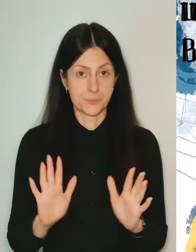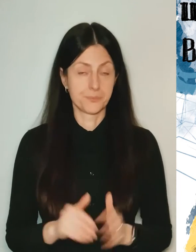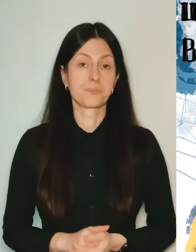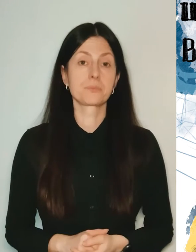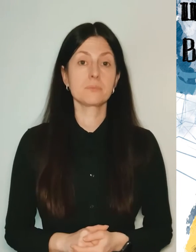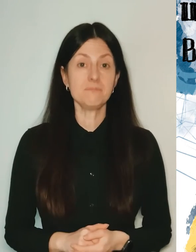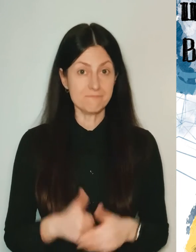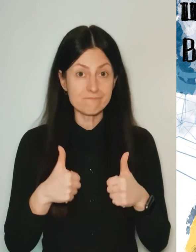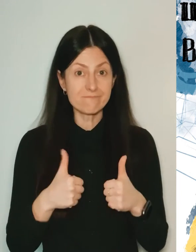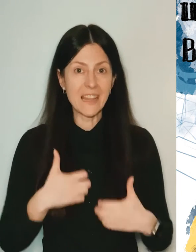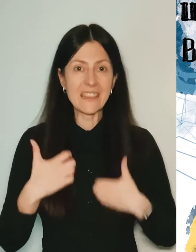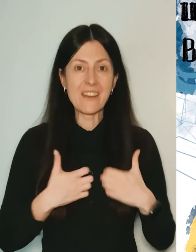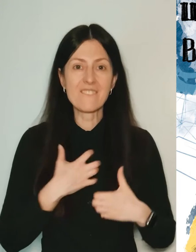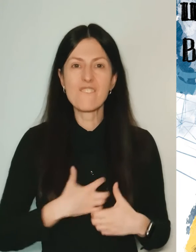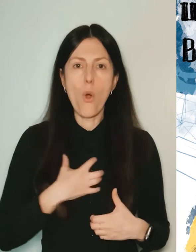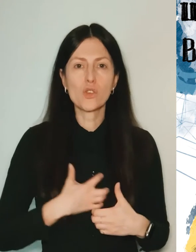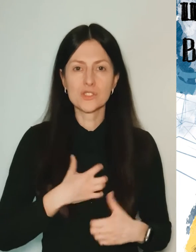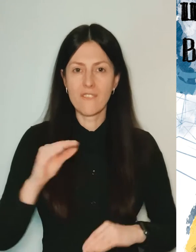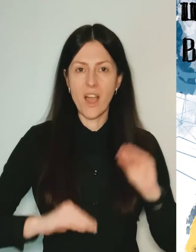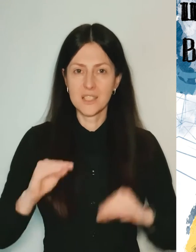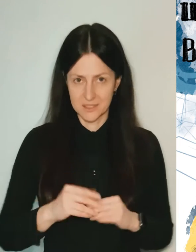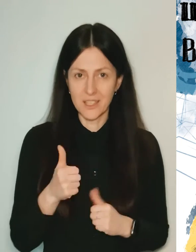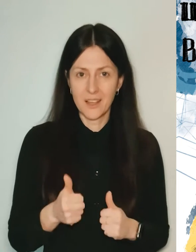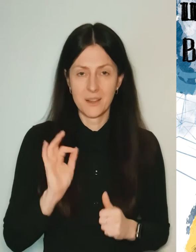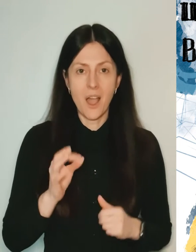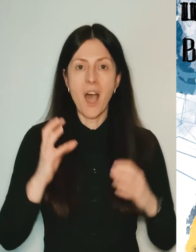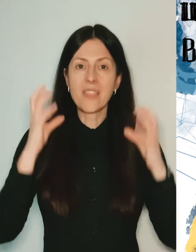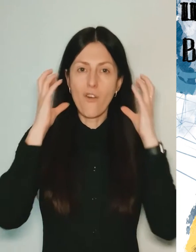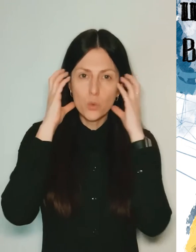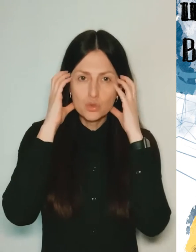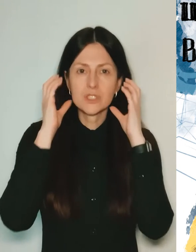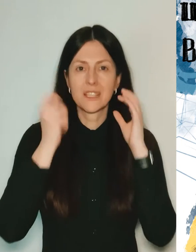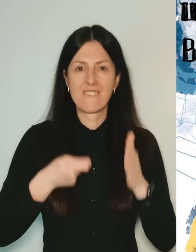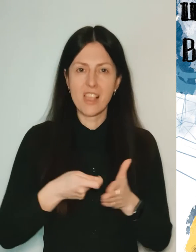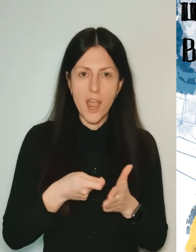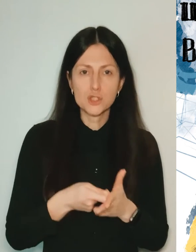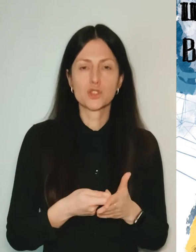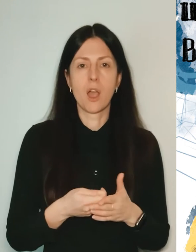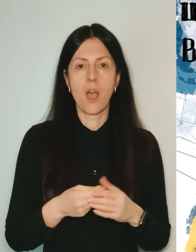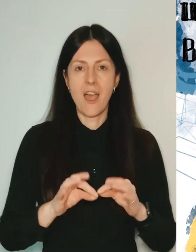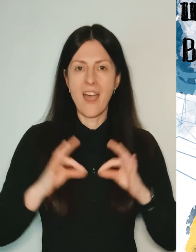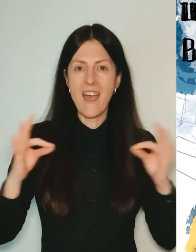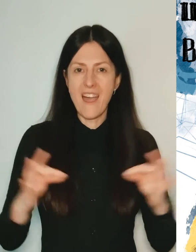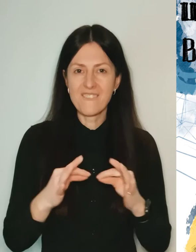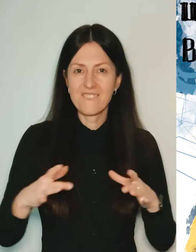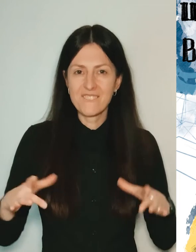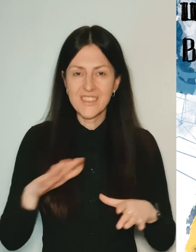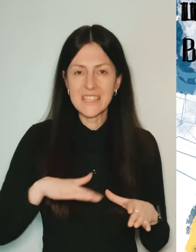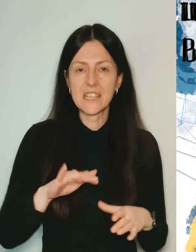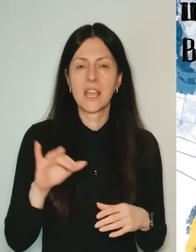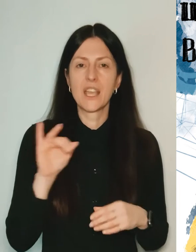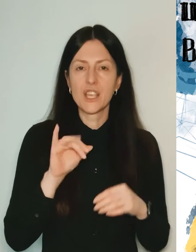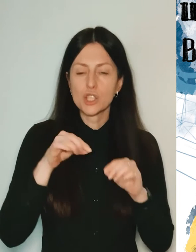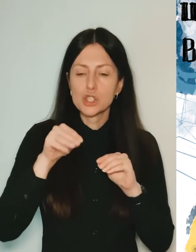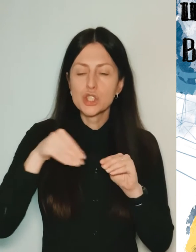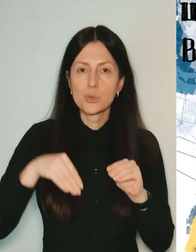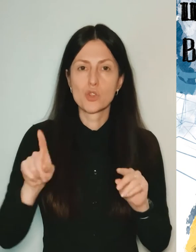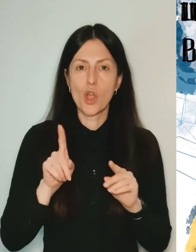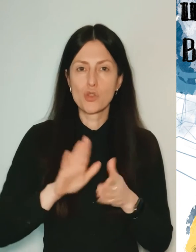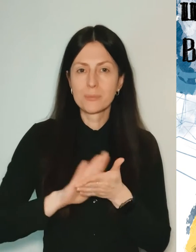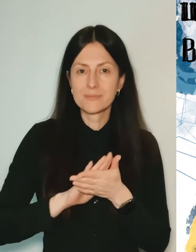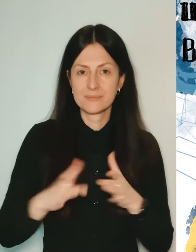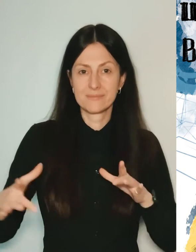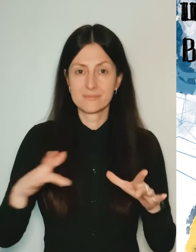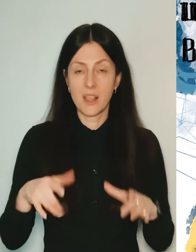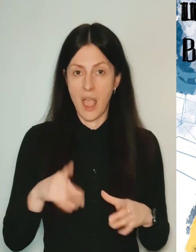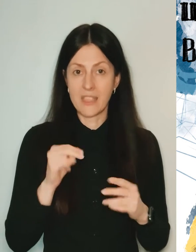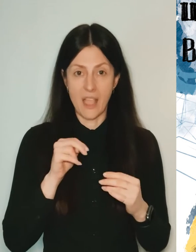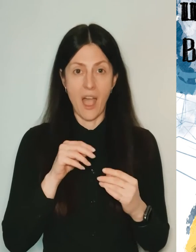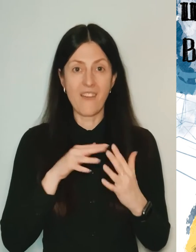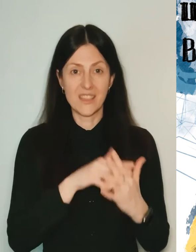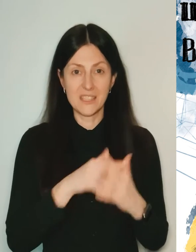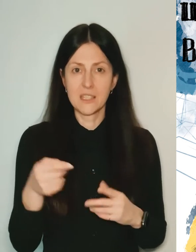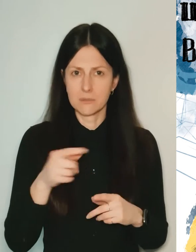Cool emergency suitcase, right? Headphones, a flash drive, vinyls, a brush to clean vinyls - just great, in war that's what you need.